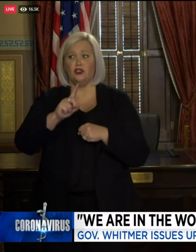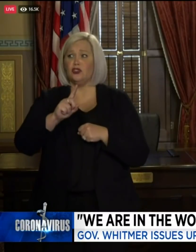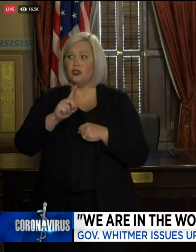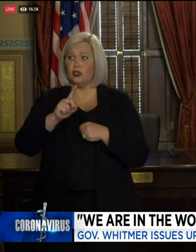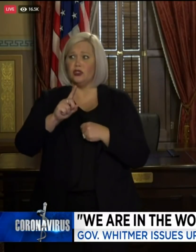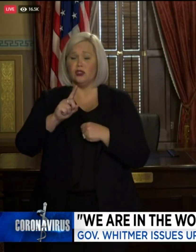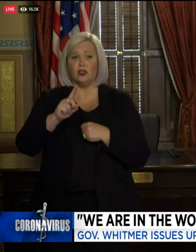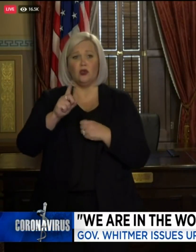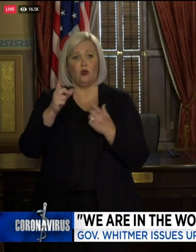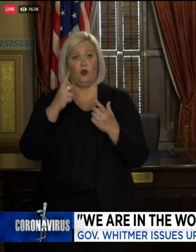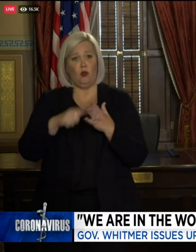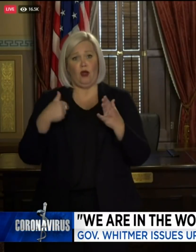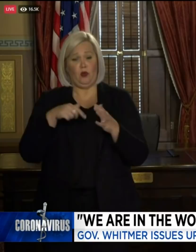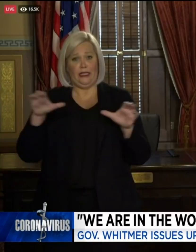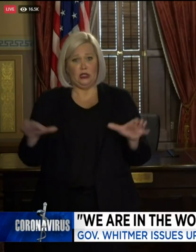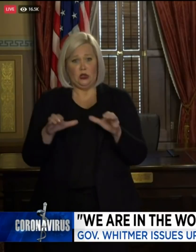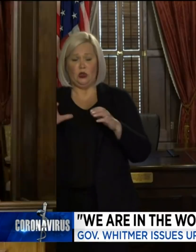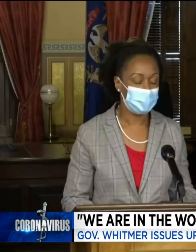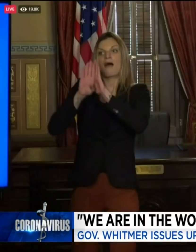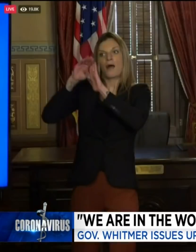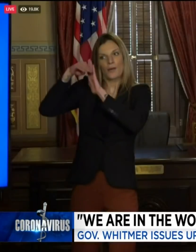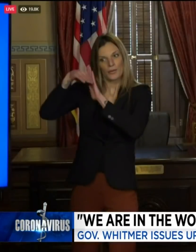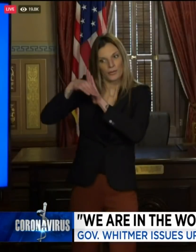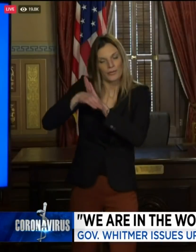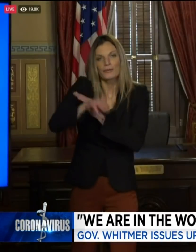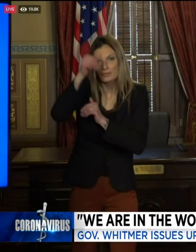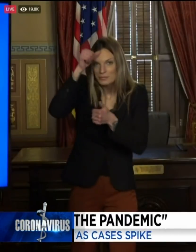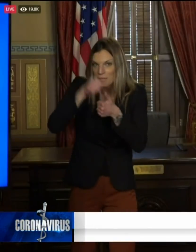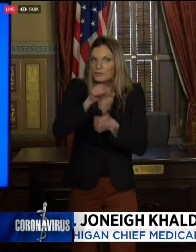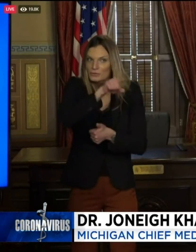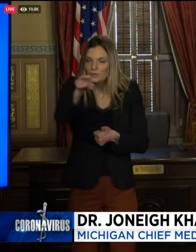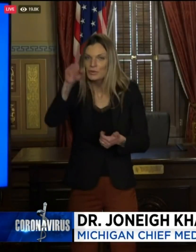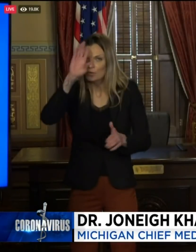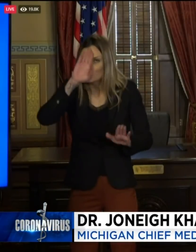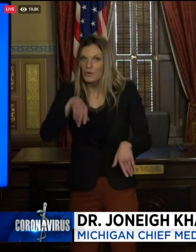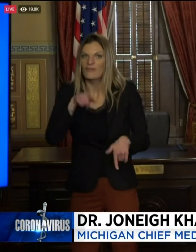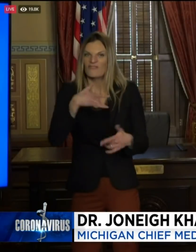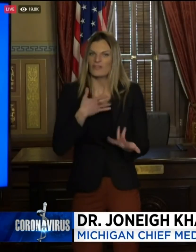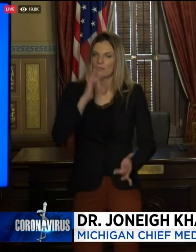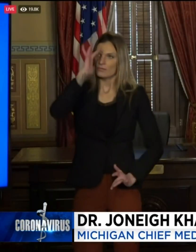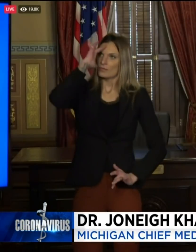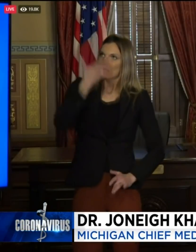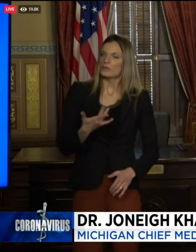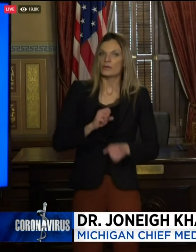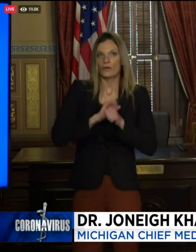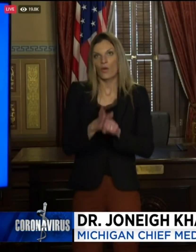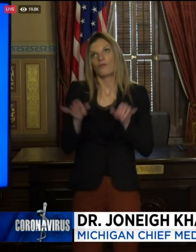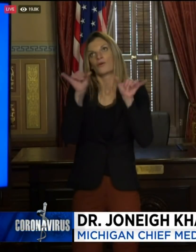RECOGNIZING WE HAVE WORK TO DO TO MAKE SURE THE ACTIONS WE TAKE ARE AIMED AT BRINGING THE SPREAD DOWN.